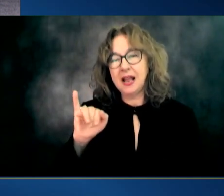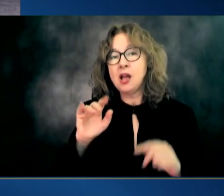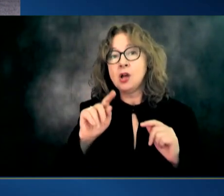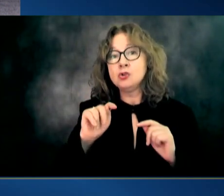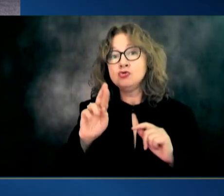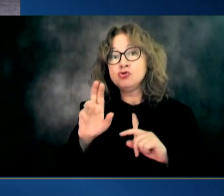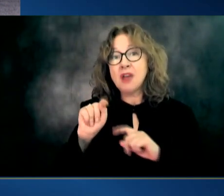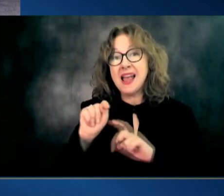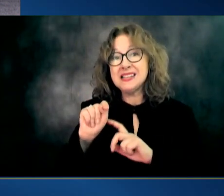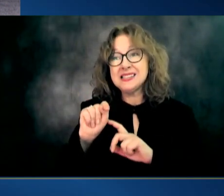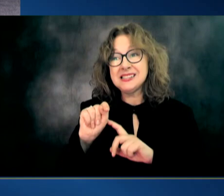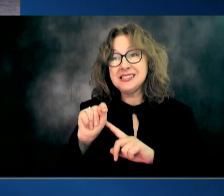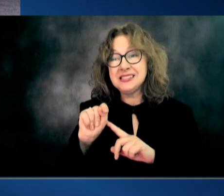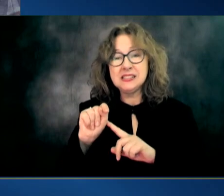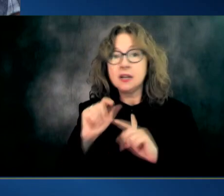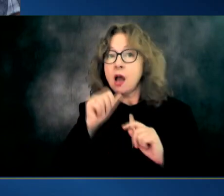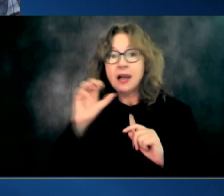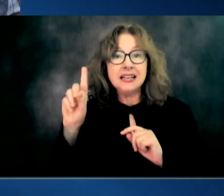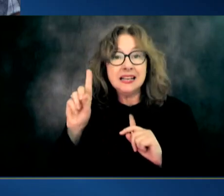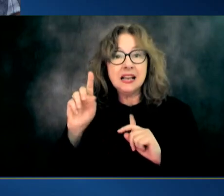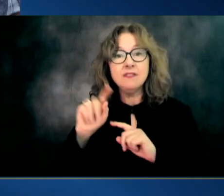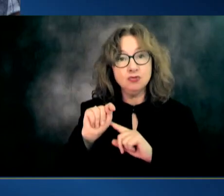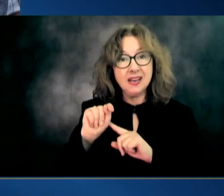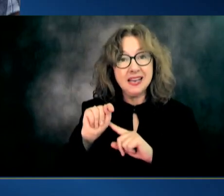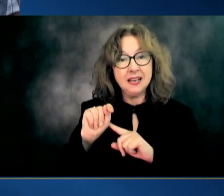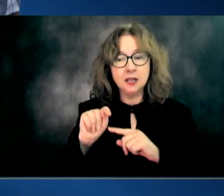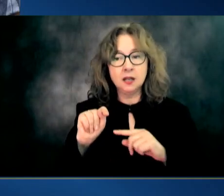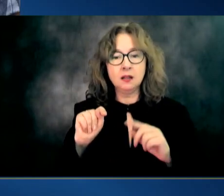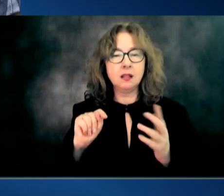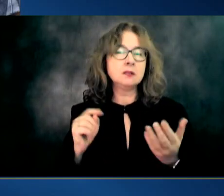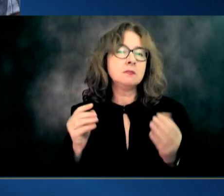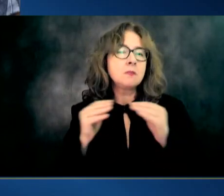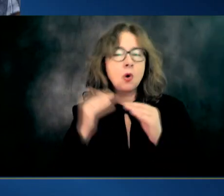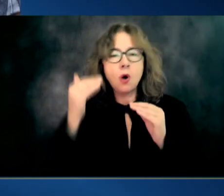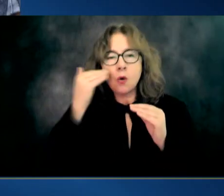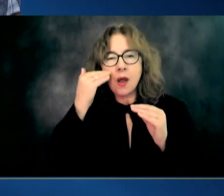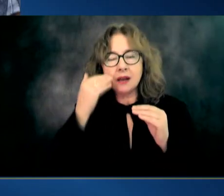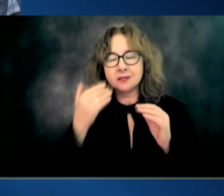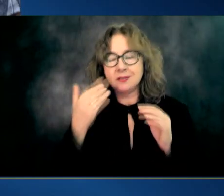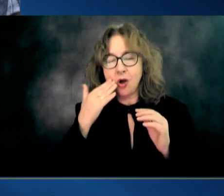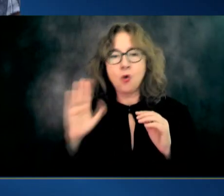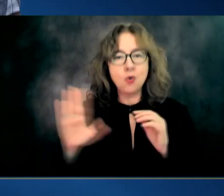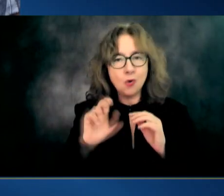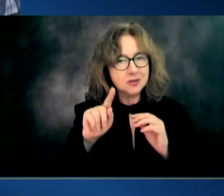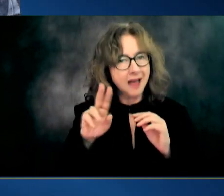you -- because there is now more awareness about know your status, know your status. Once you have